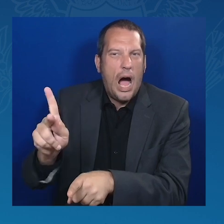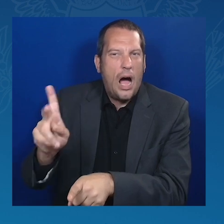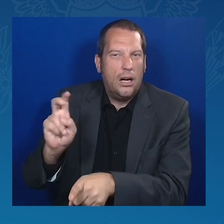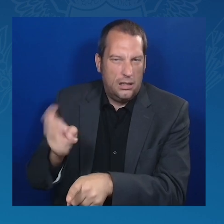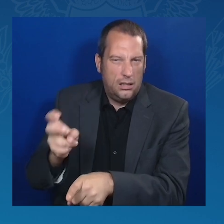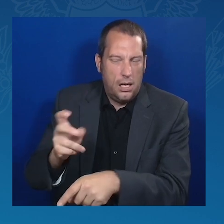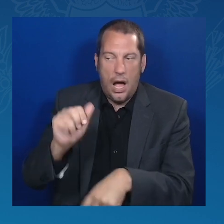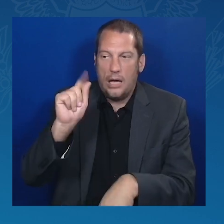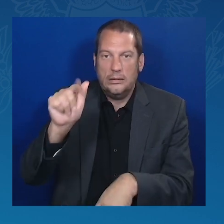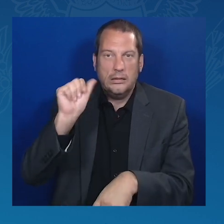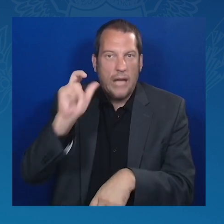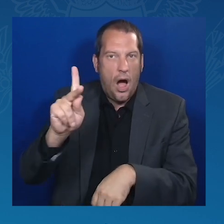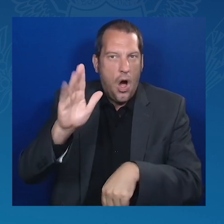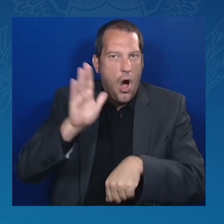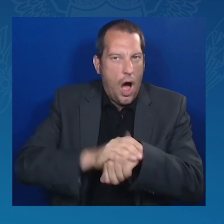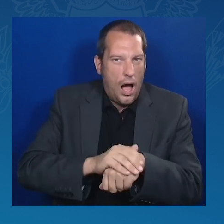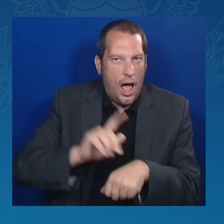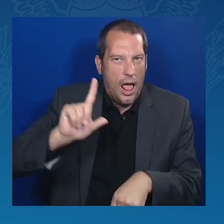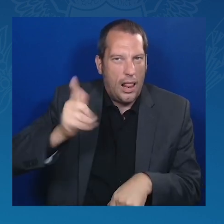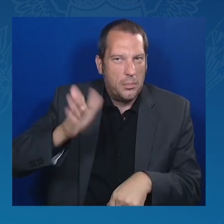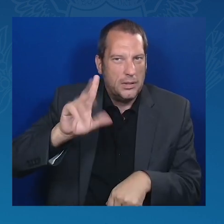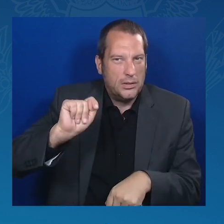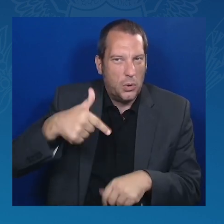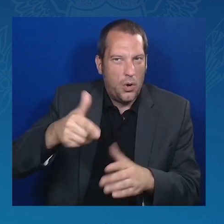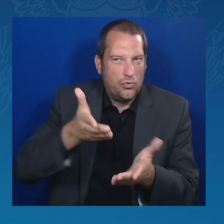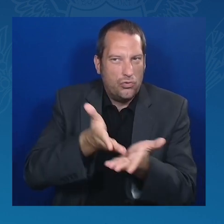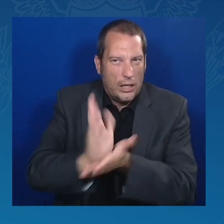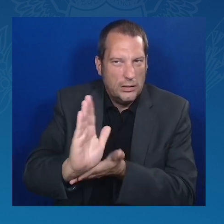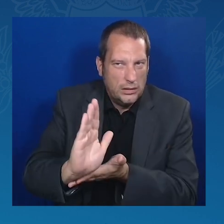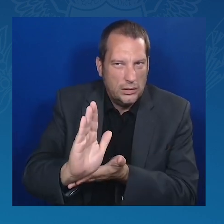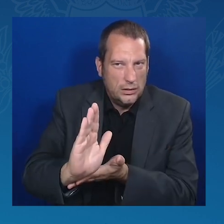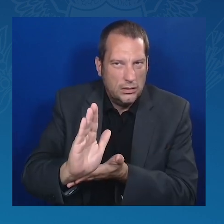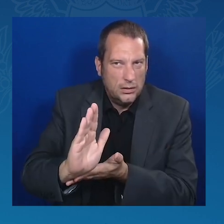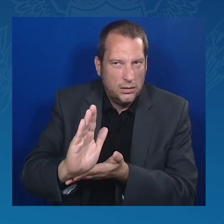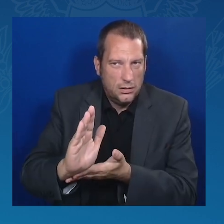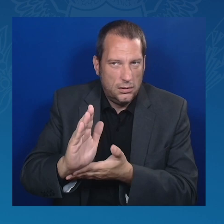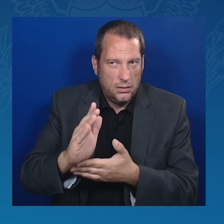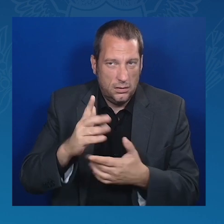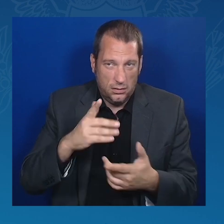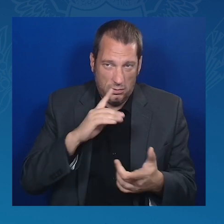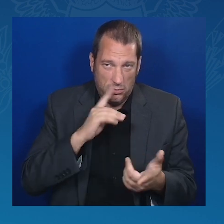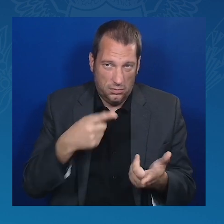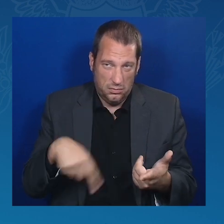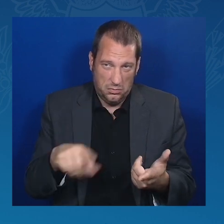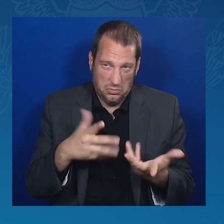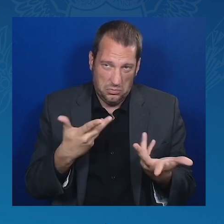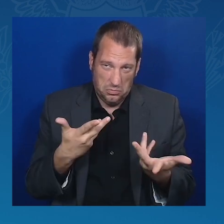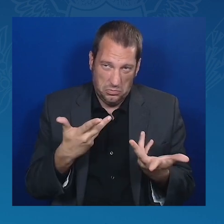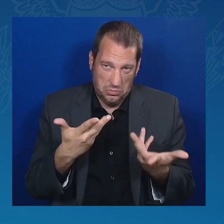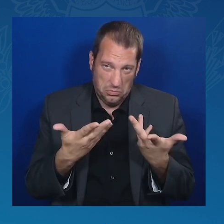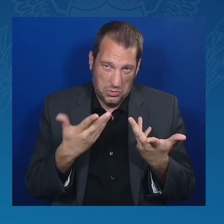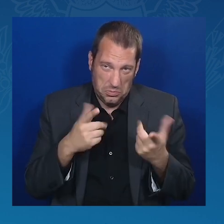or surprised to know there was a huge intersection. These freedoms are intertwined.